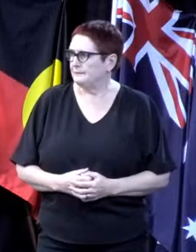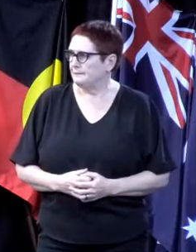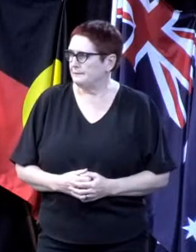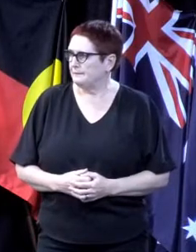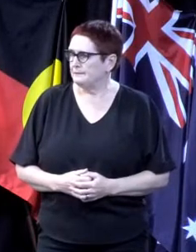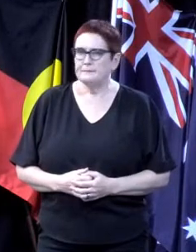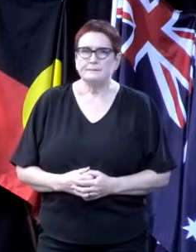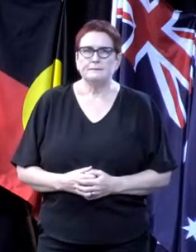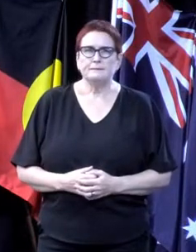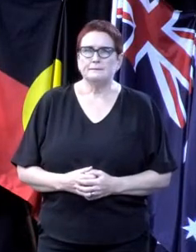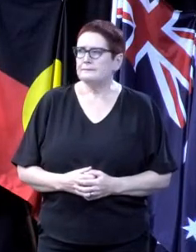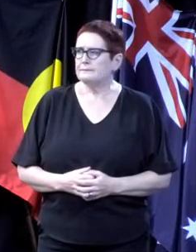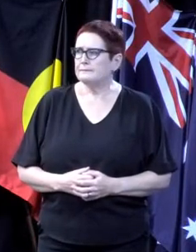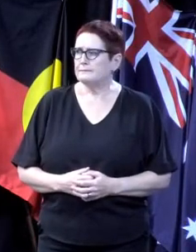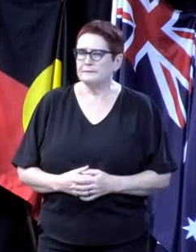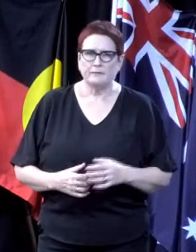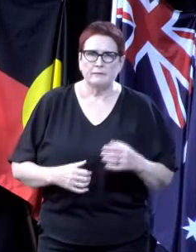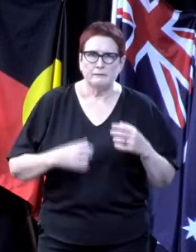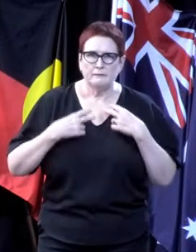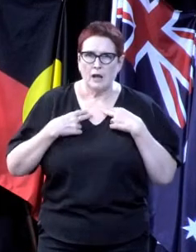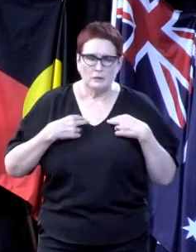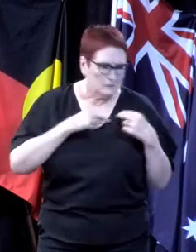Counsel often whisper to each other, so don't worry.